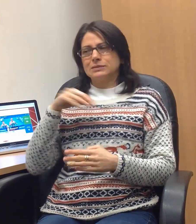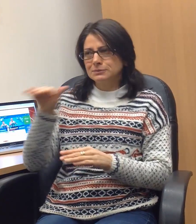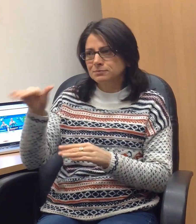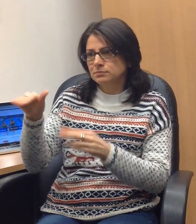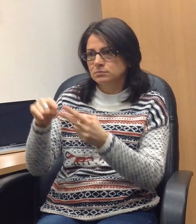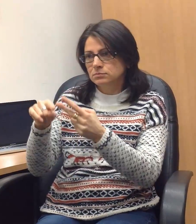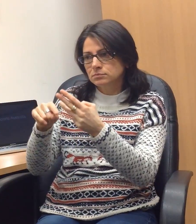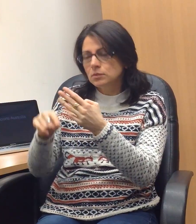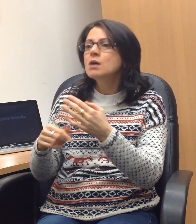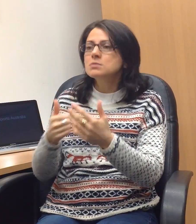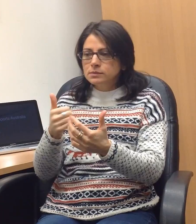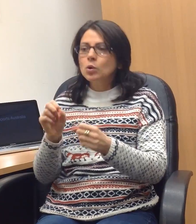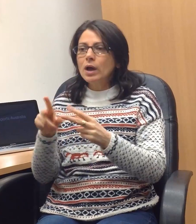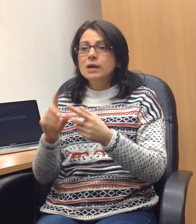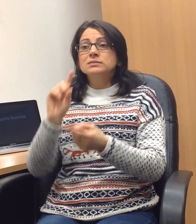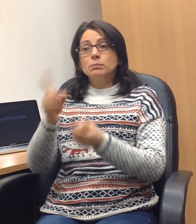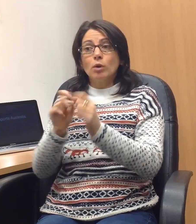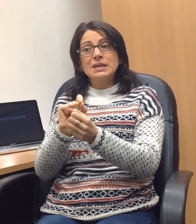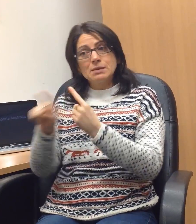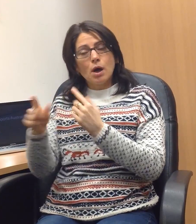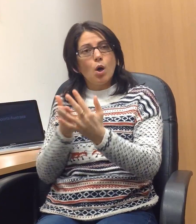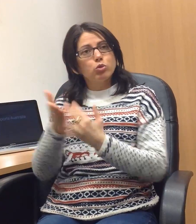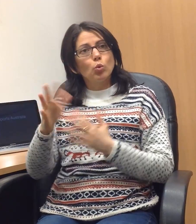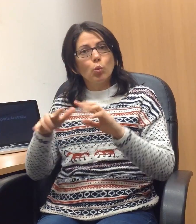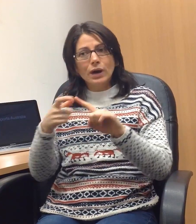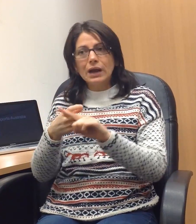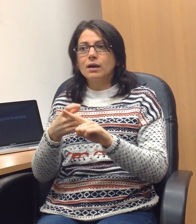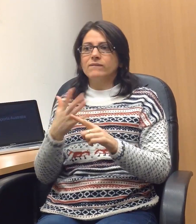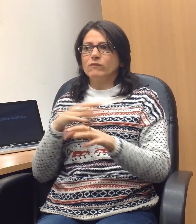Sometimes the coach will send me an email with information